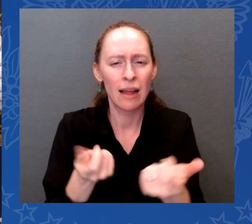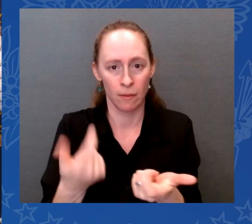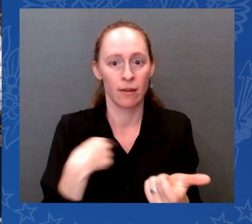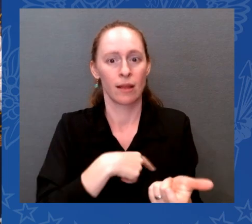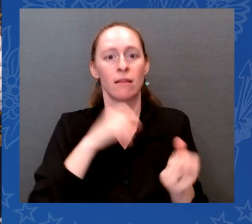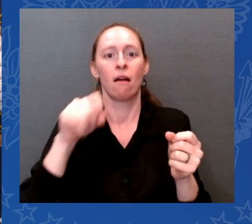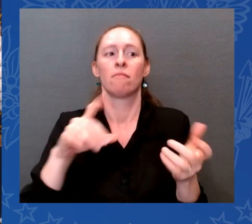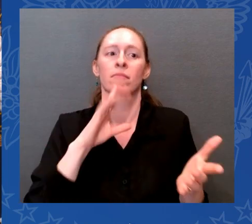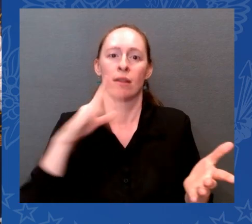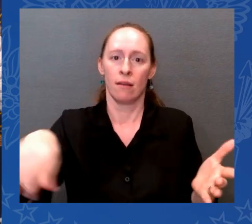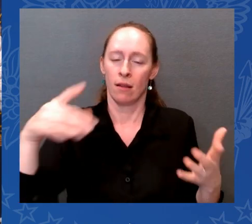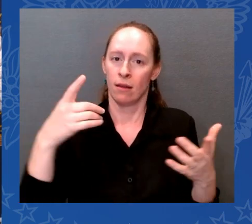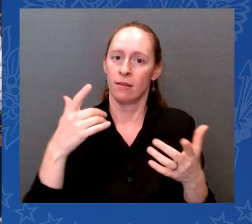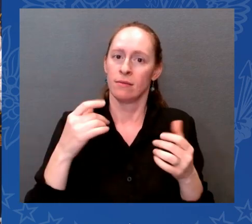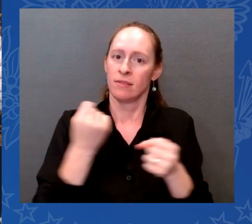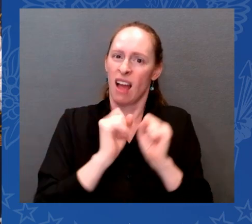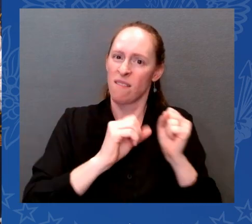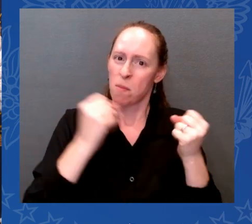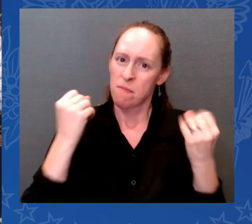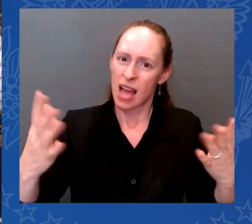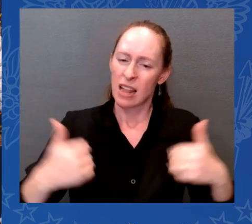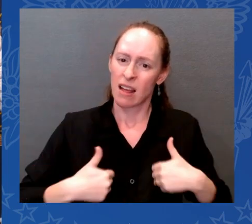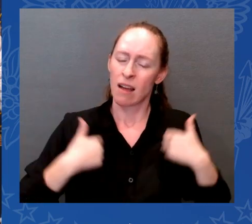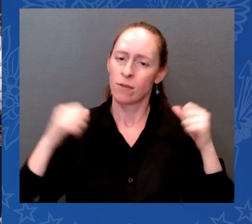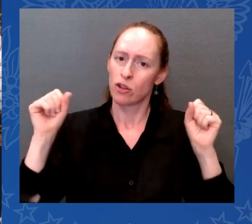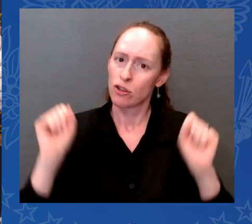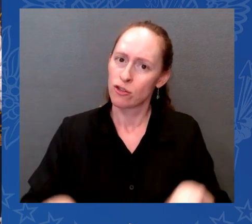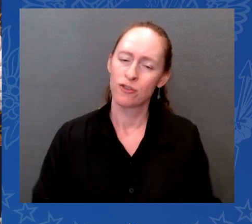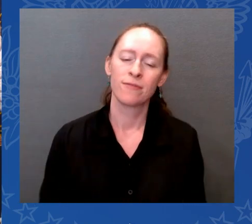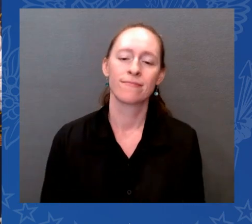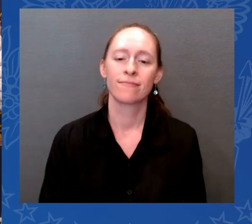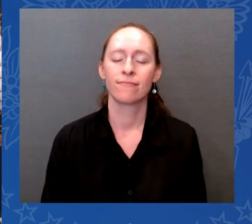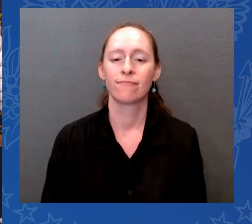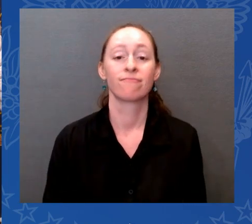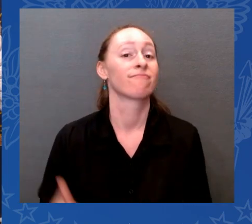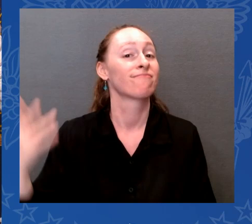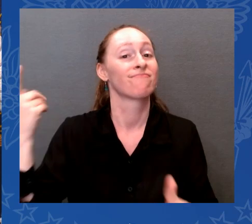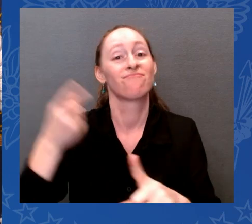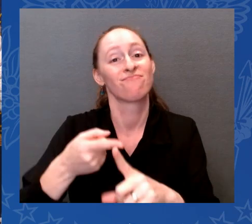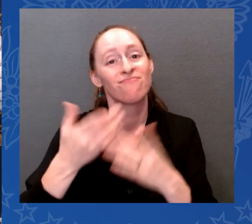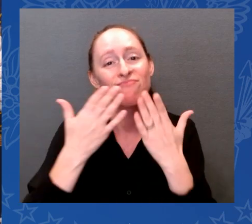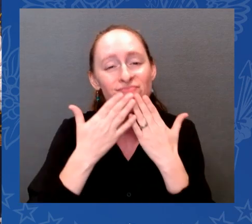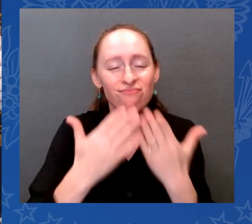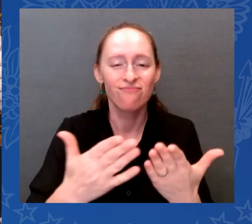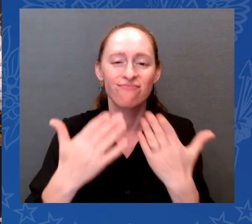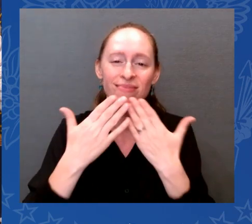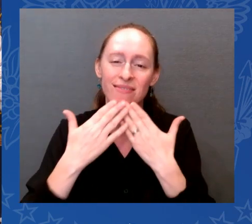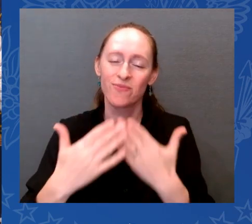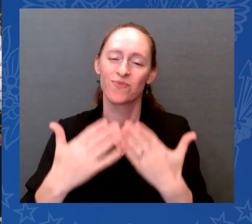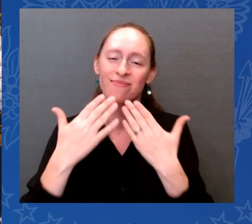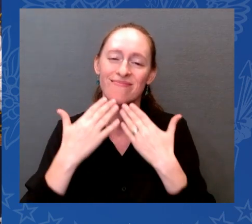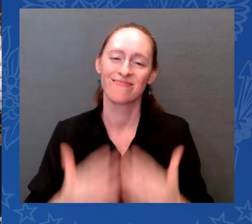I just want to close by saying again: Thank you, thank you, thank you. Fires will always be a fact of human life.